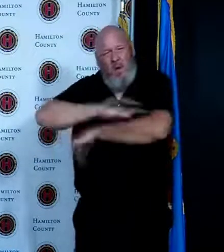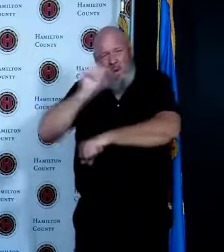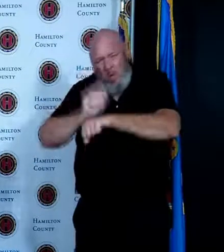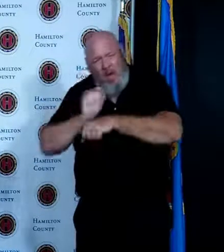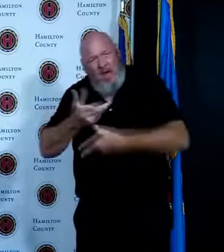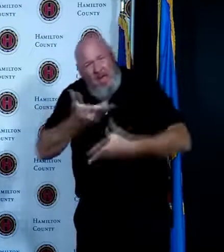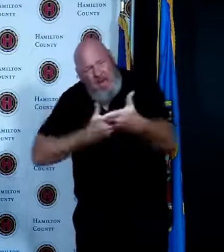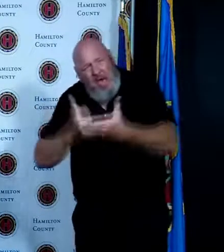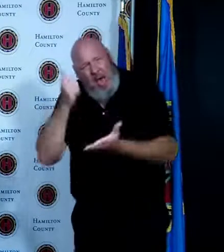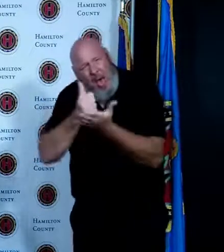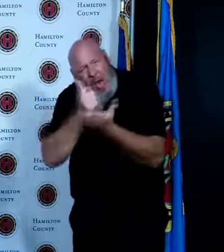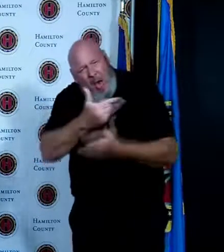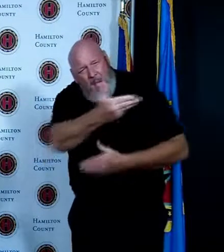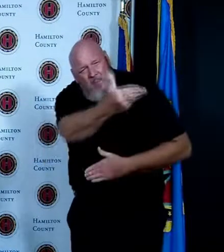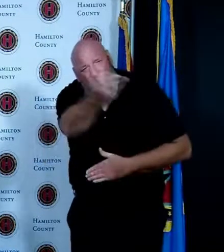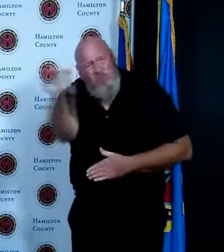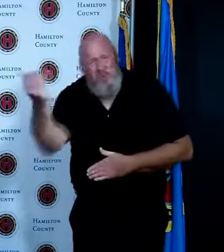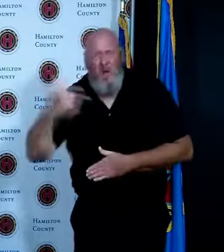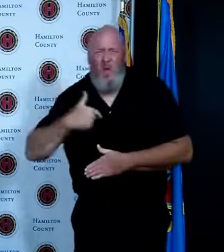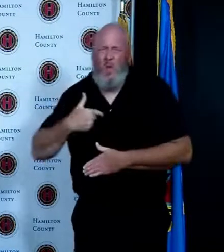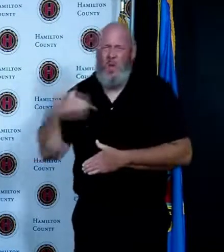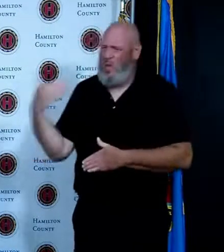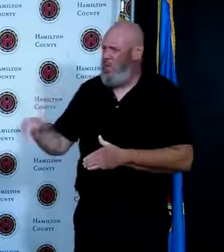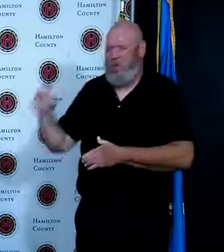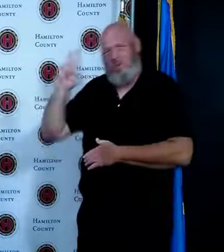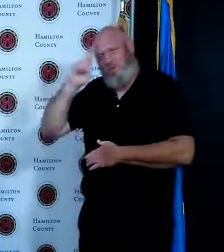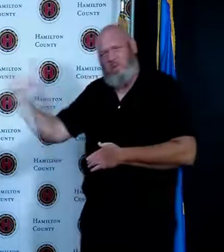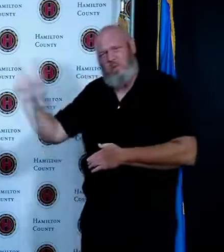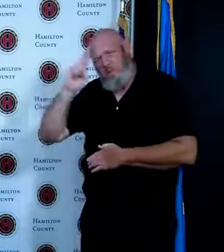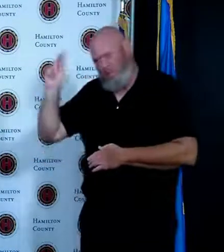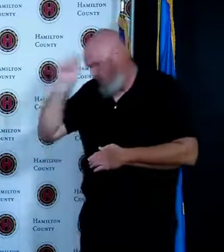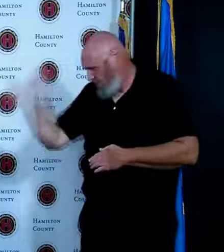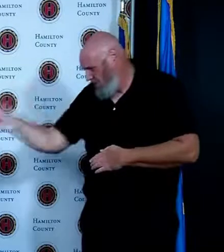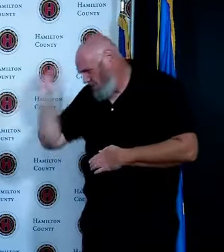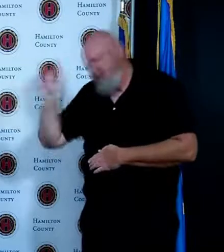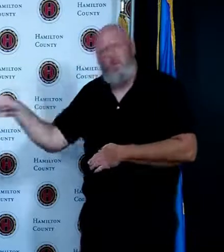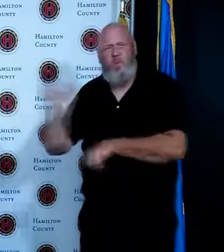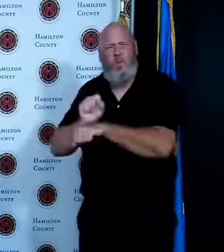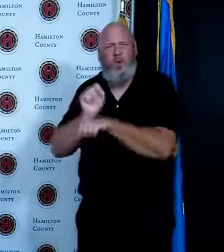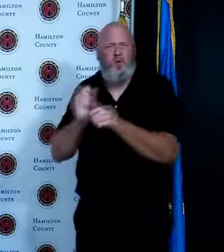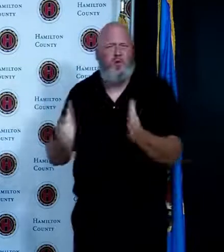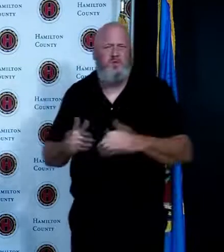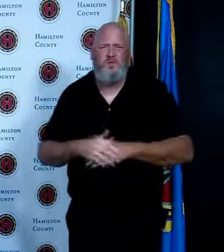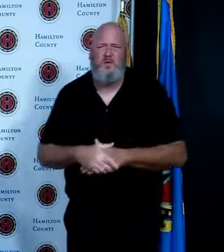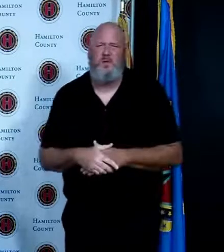is difficult for all of us and I want everyone to work together thank you